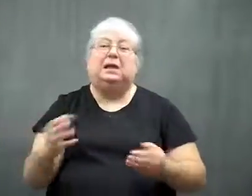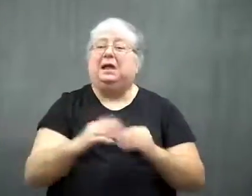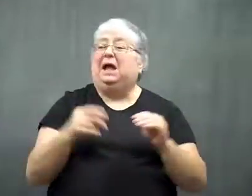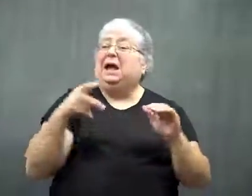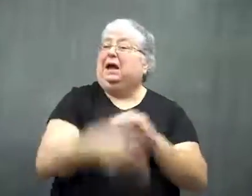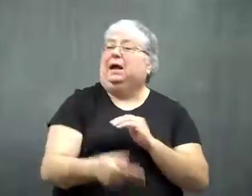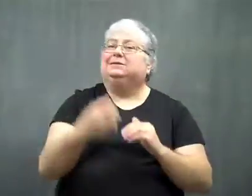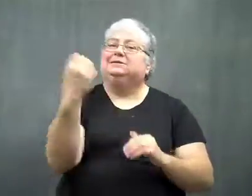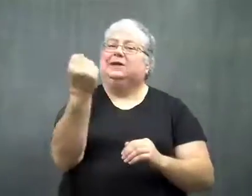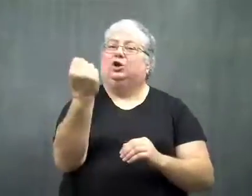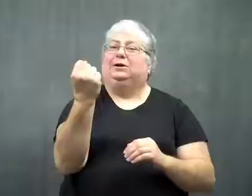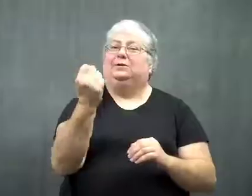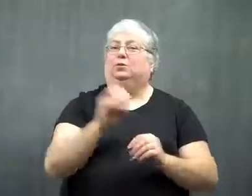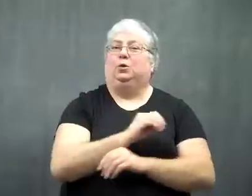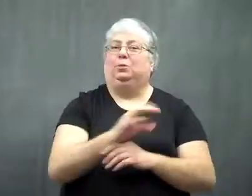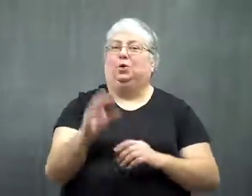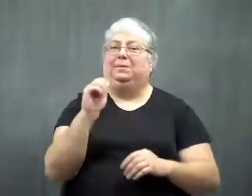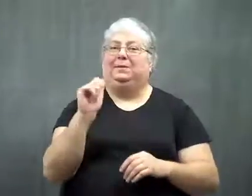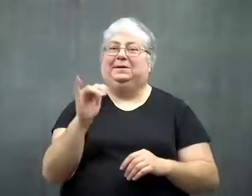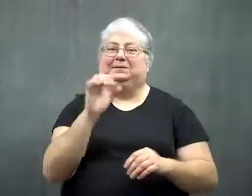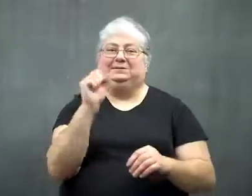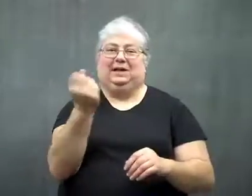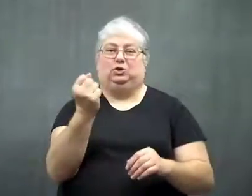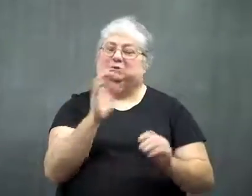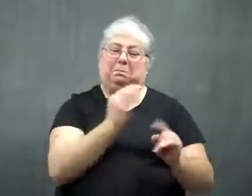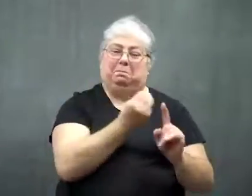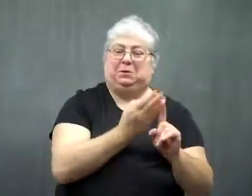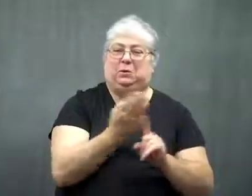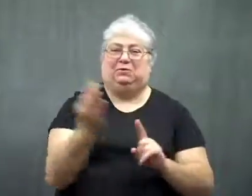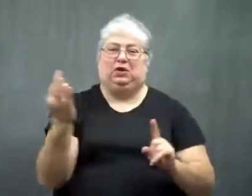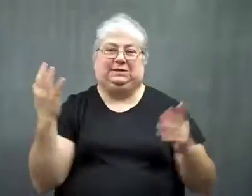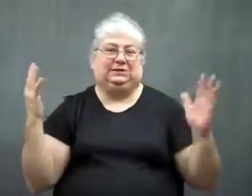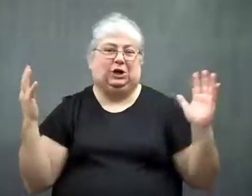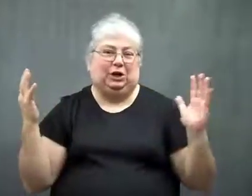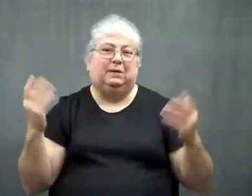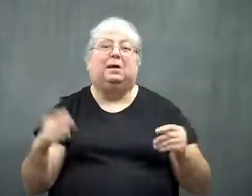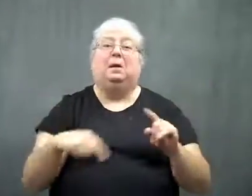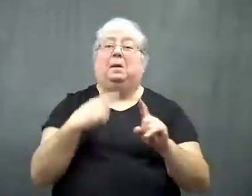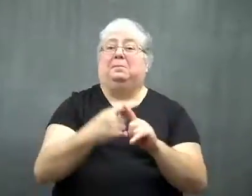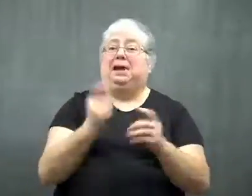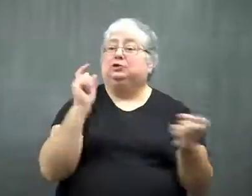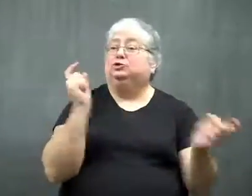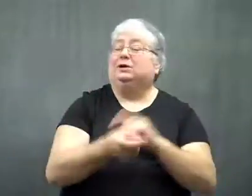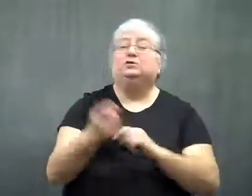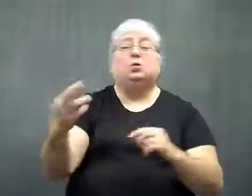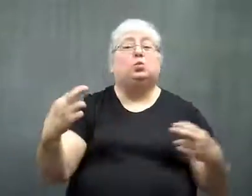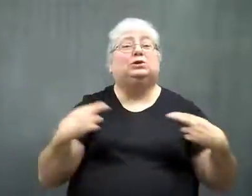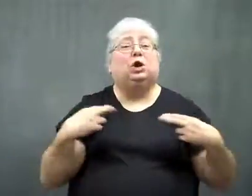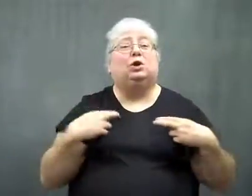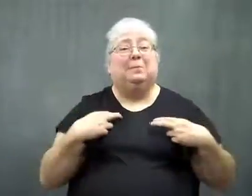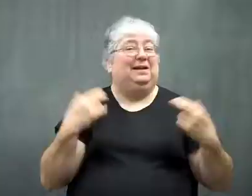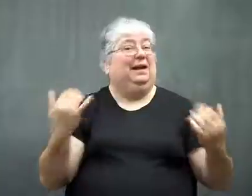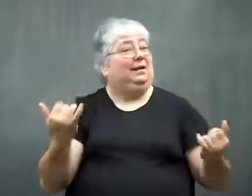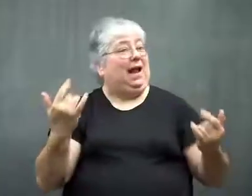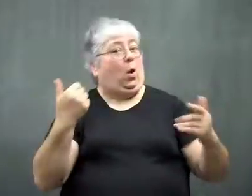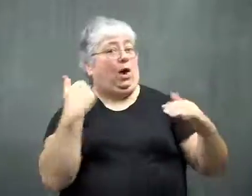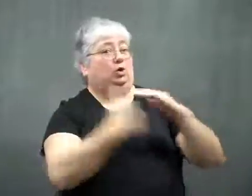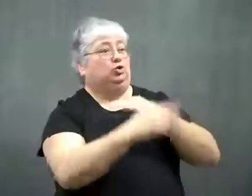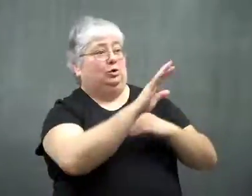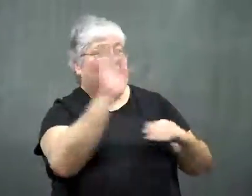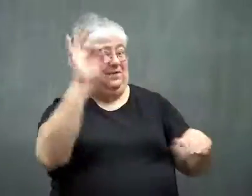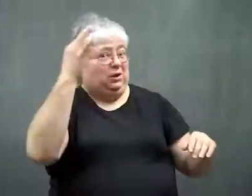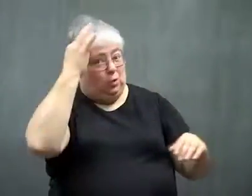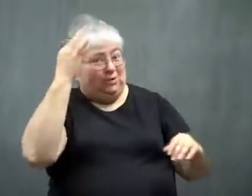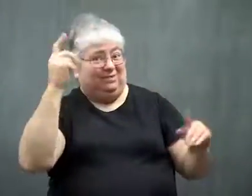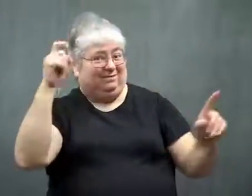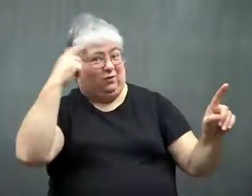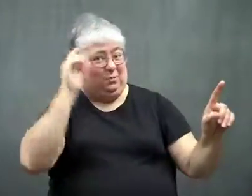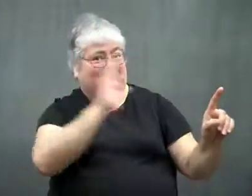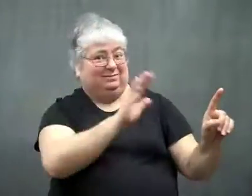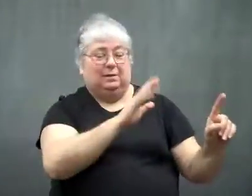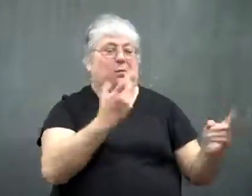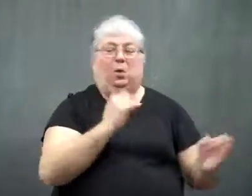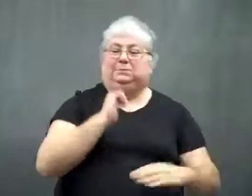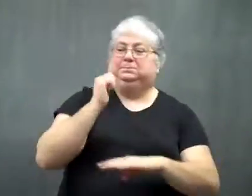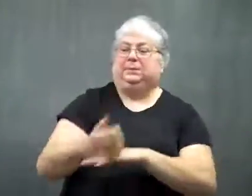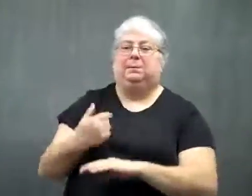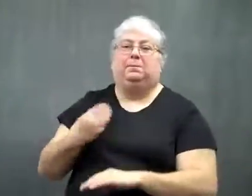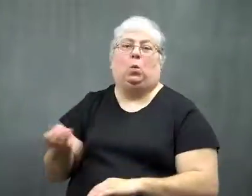He also wants to cut Saturday delivery, so mail is delivered only Monday through Friday.